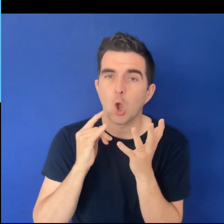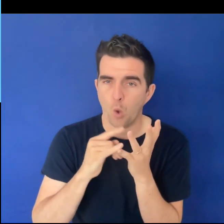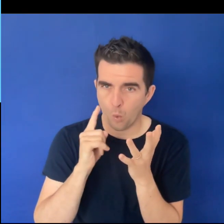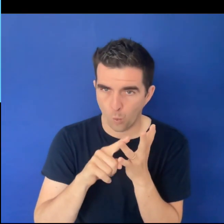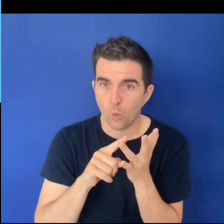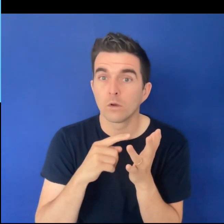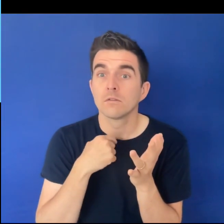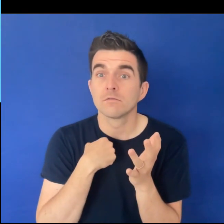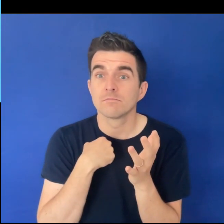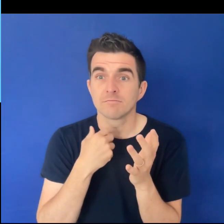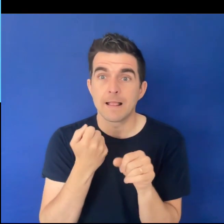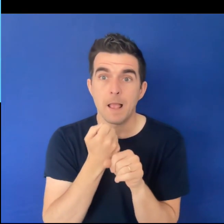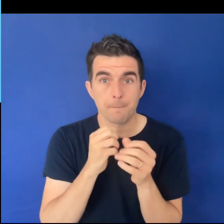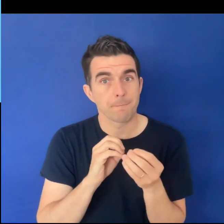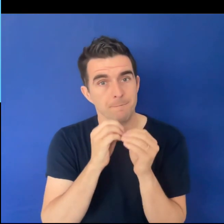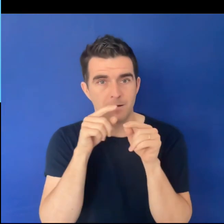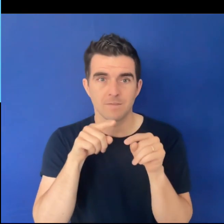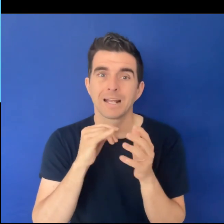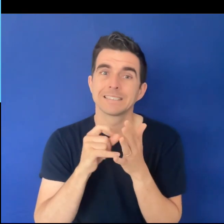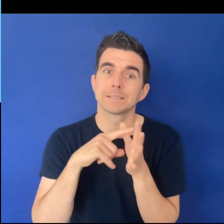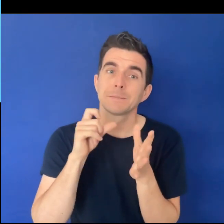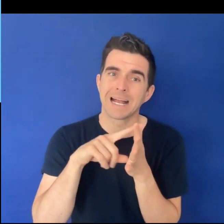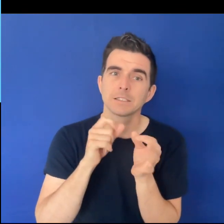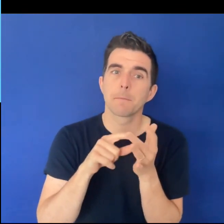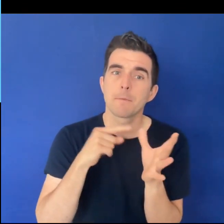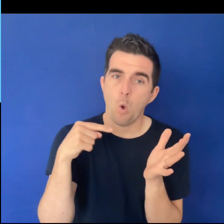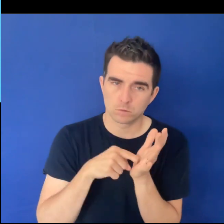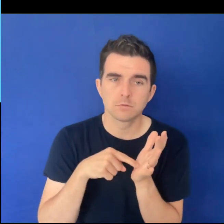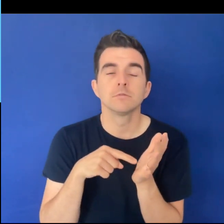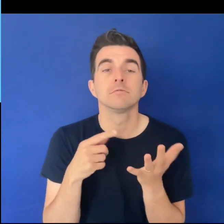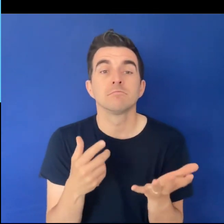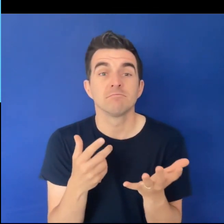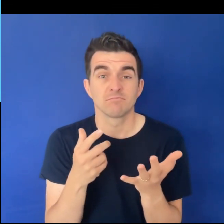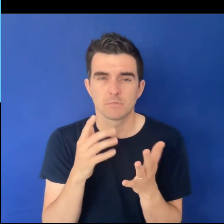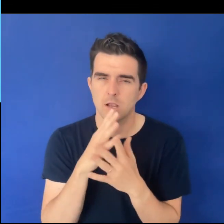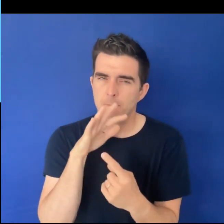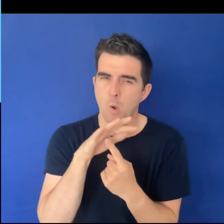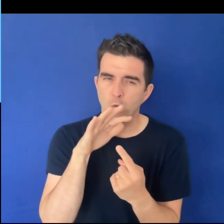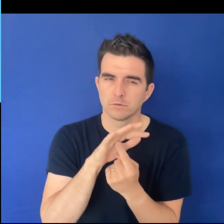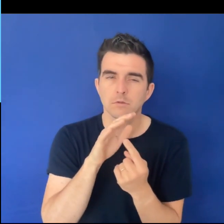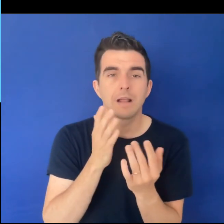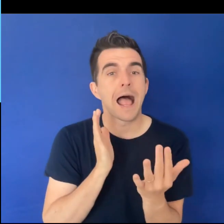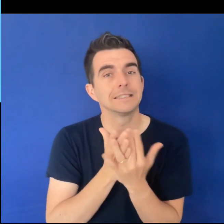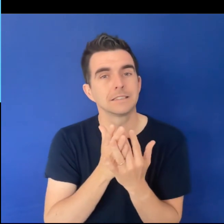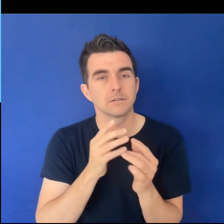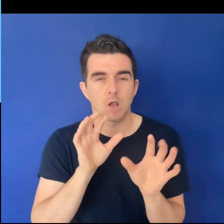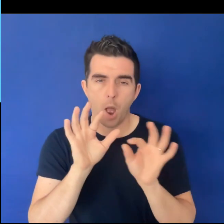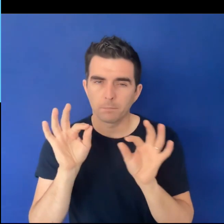Space Boat is a narrative adventure that is meant to be enjoyed by all, so it was important to give it as many accessibility options as possible.